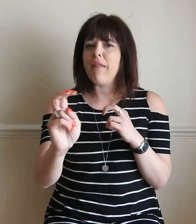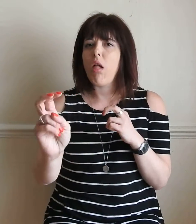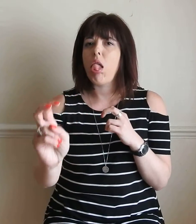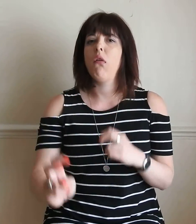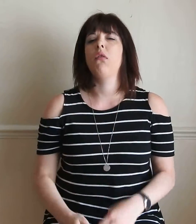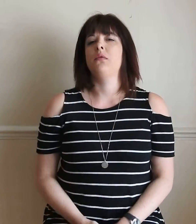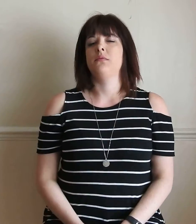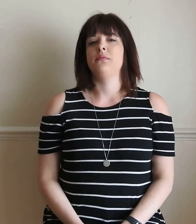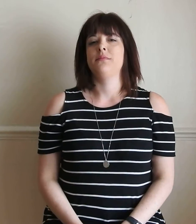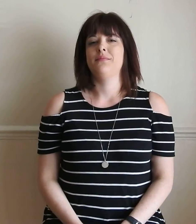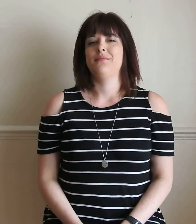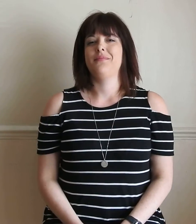Travel